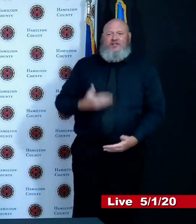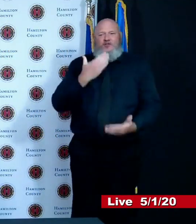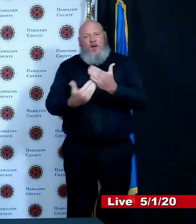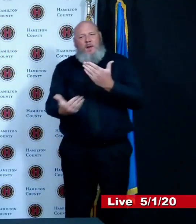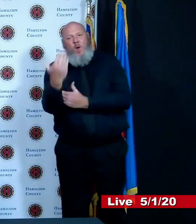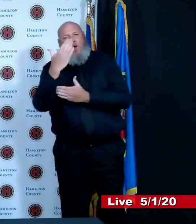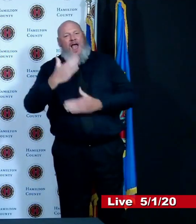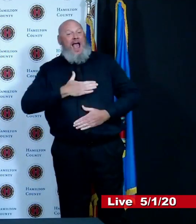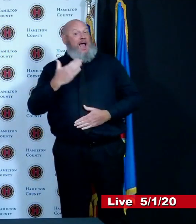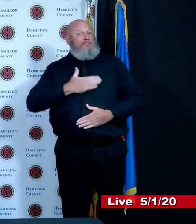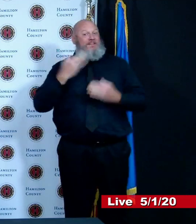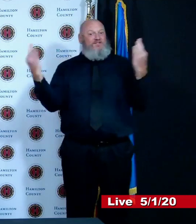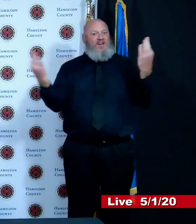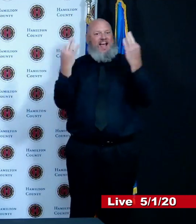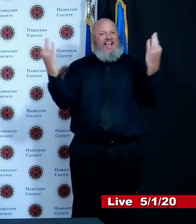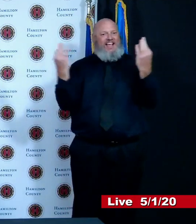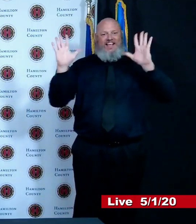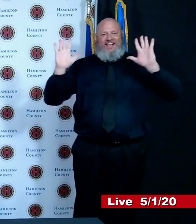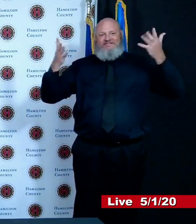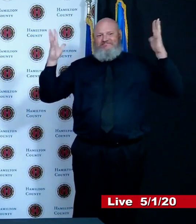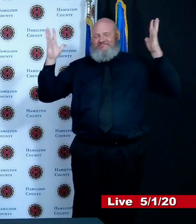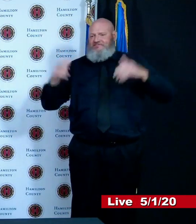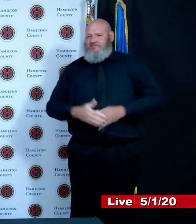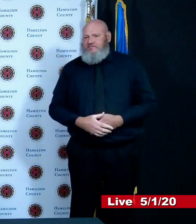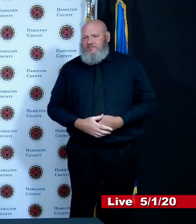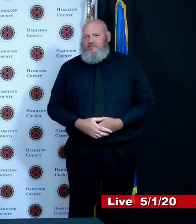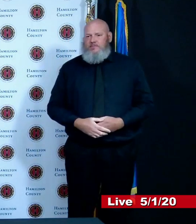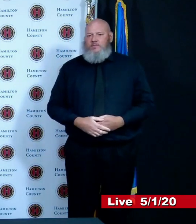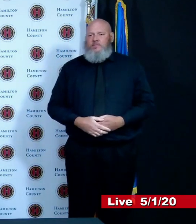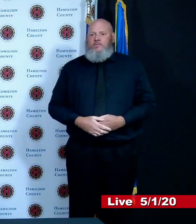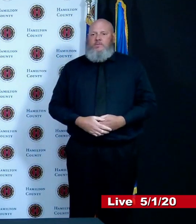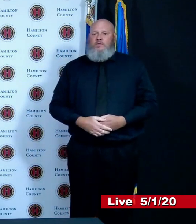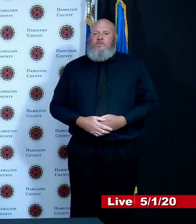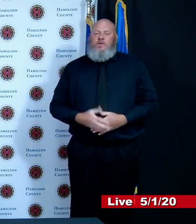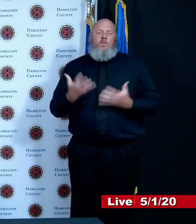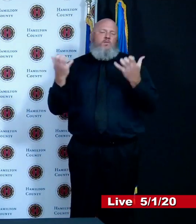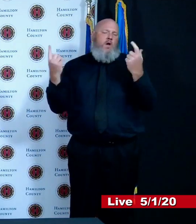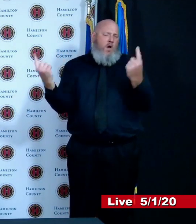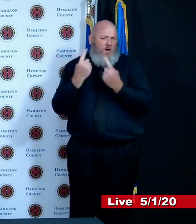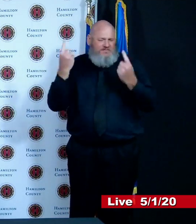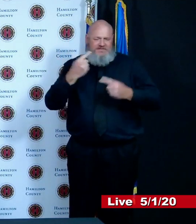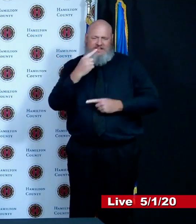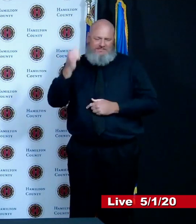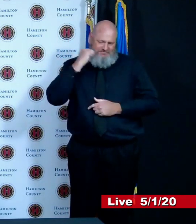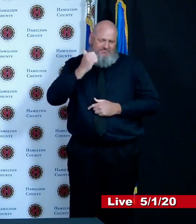everyone as always I want to thank Jay for being here to interpret we do have